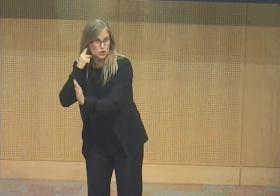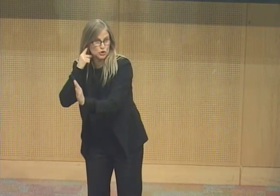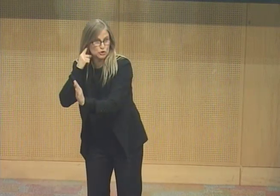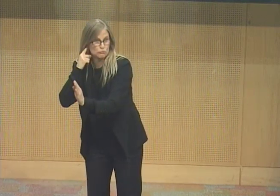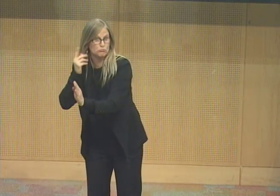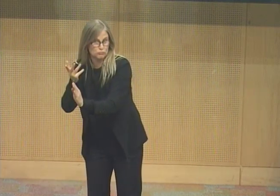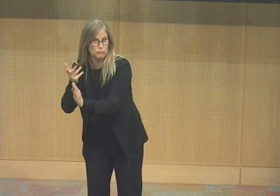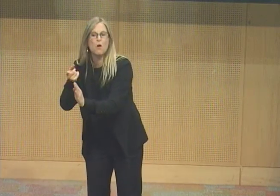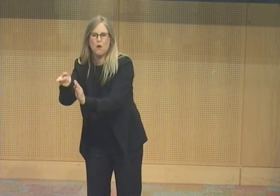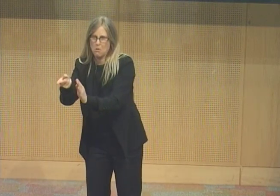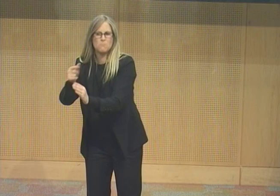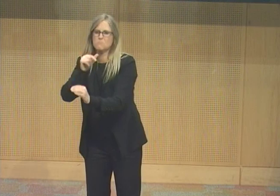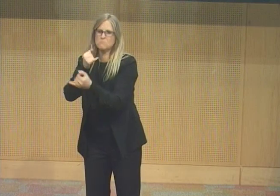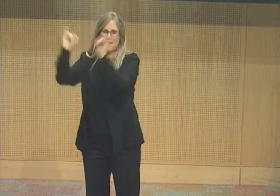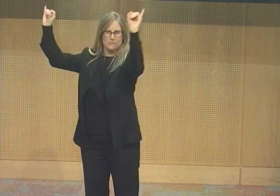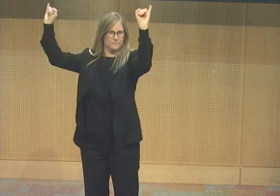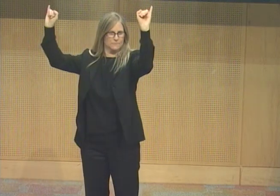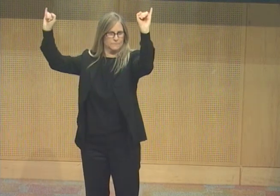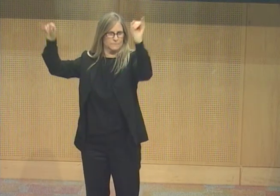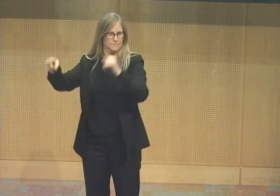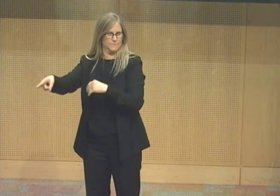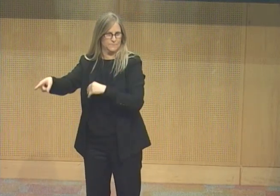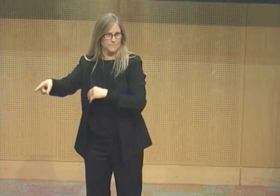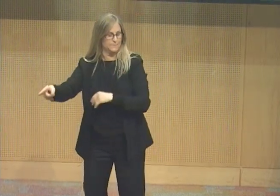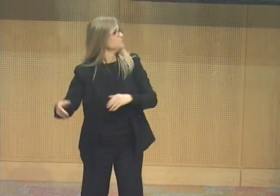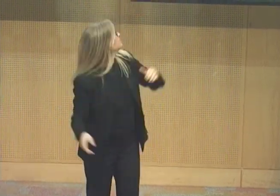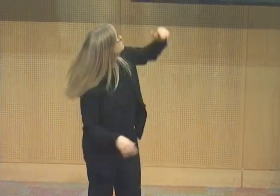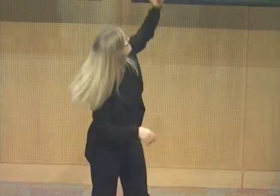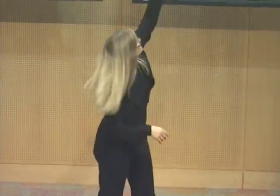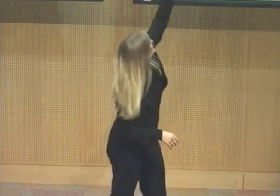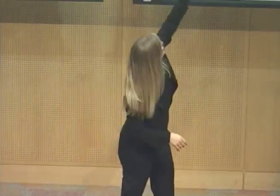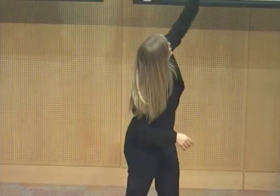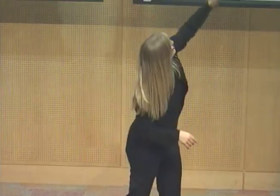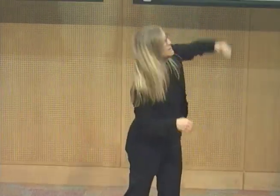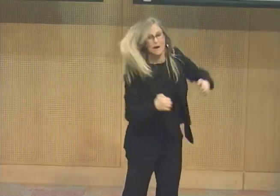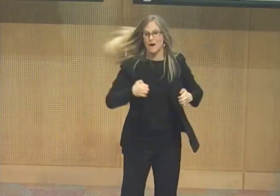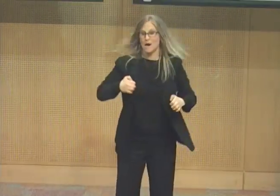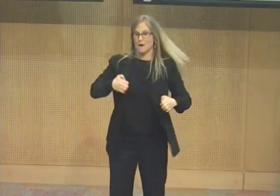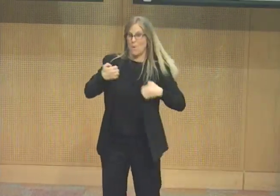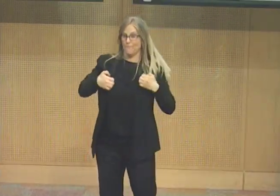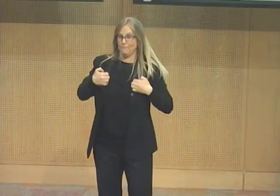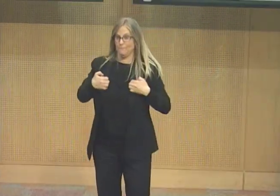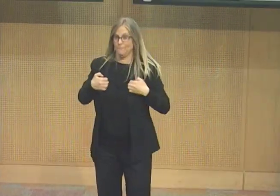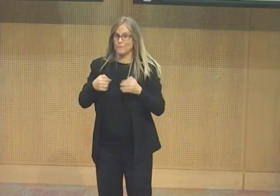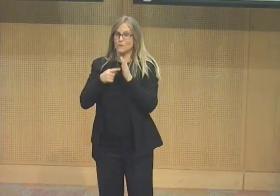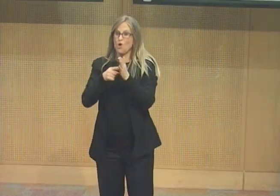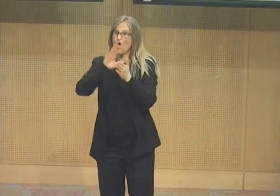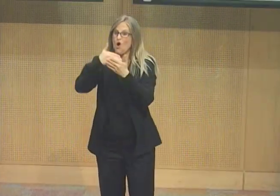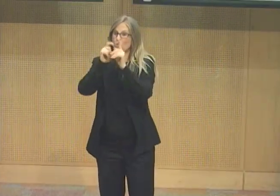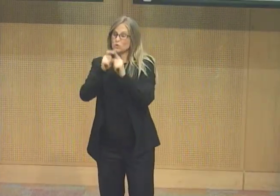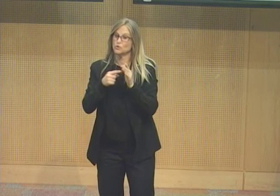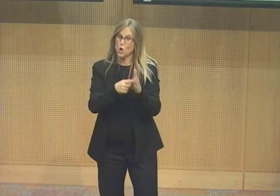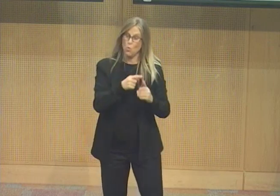broken down into "dependent" for Deaf people and "independent" for hearing people, or the ability to hear.